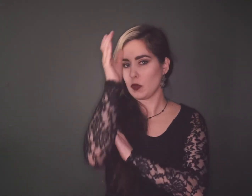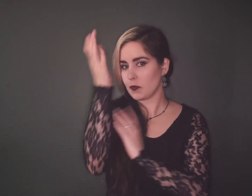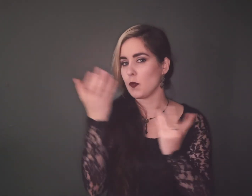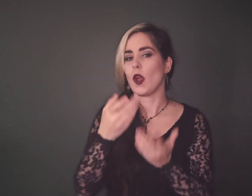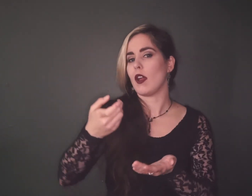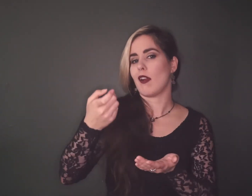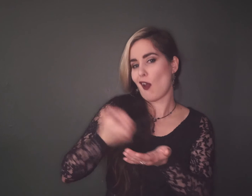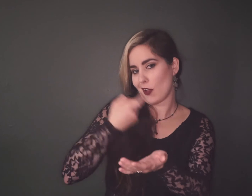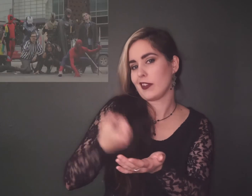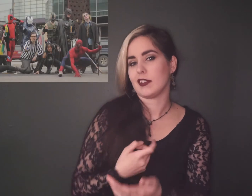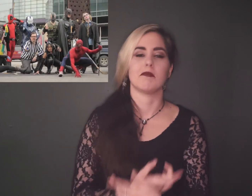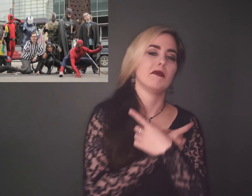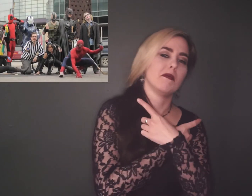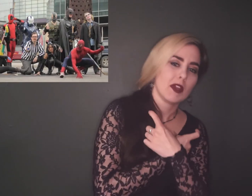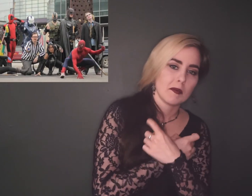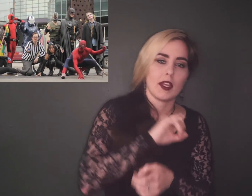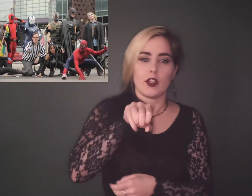The video concept was superhero hockey.